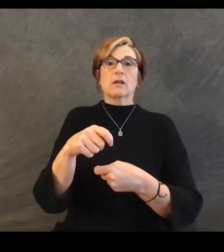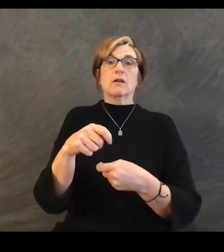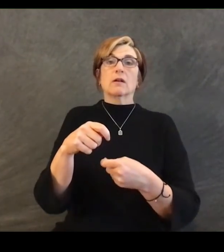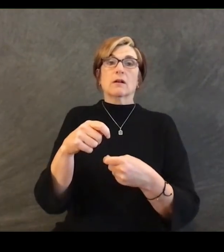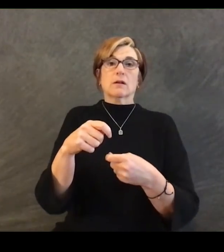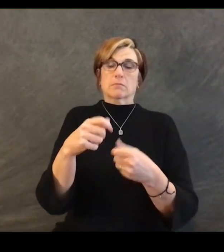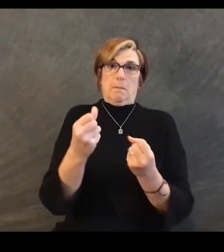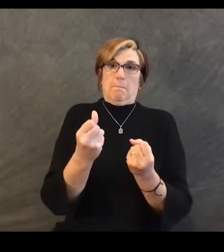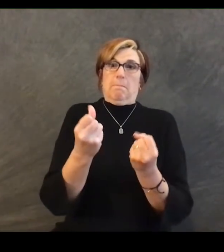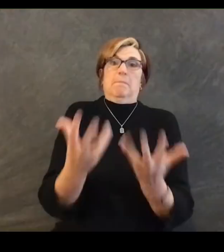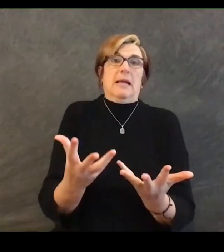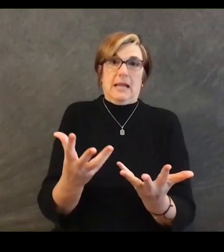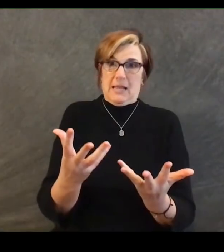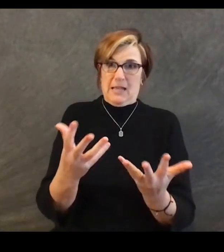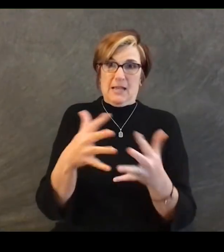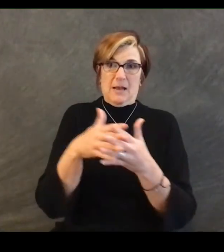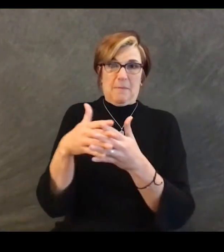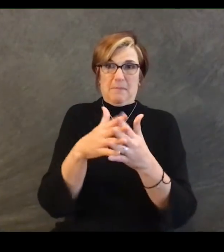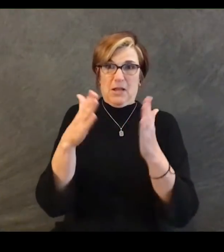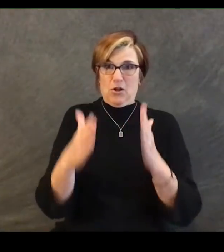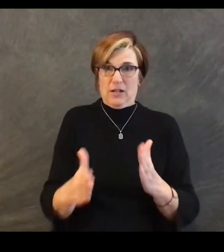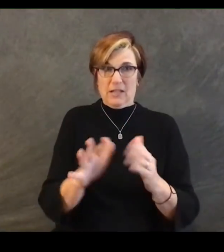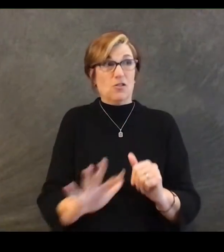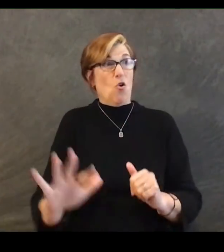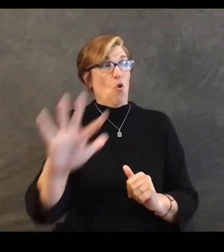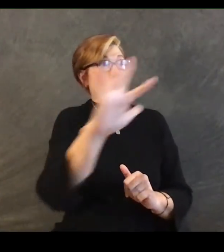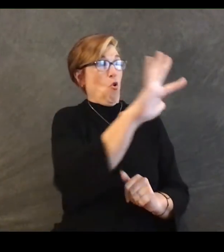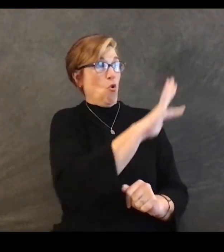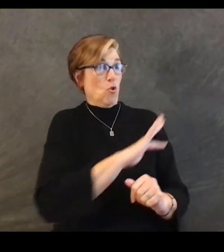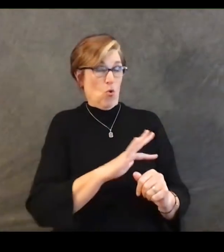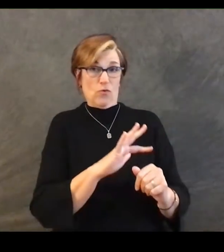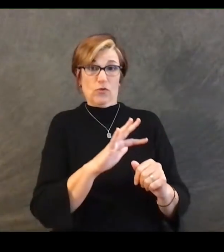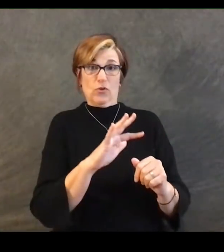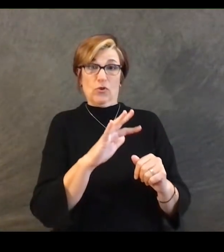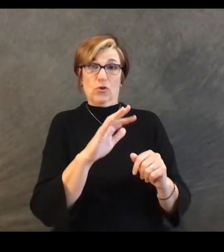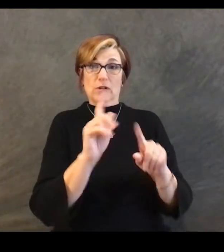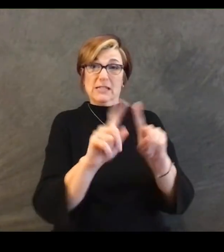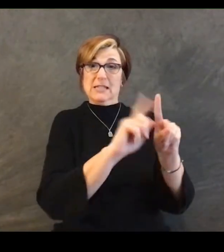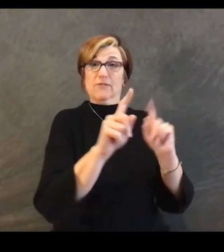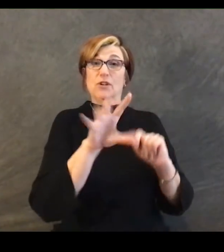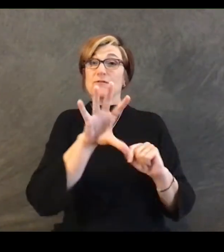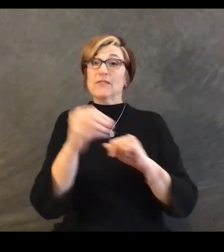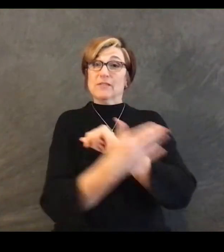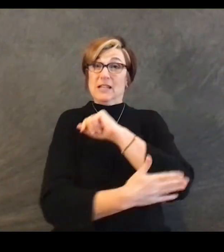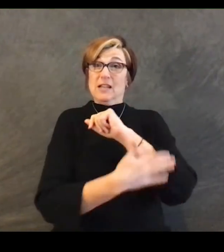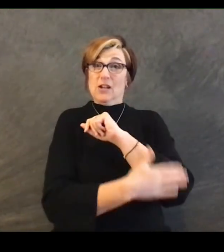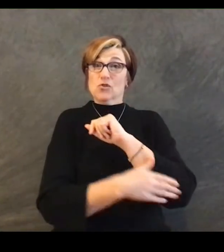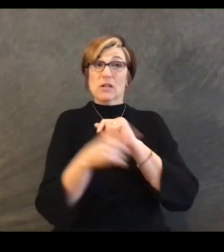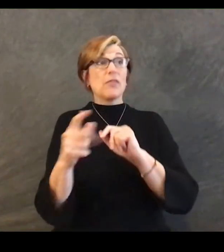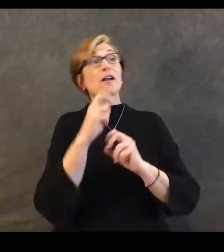more than 50 countries where they were literally stuck in some cases locked in